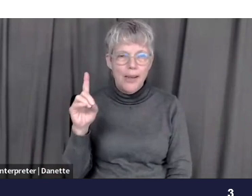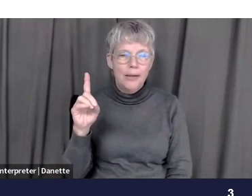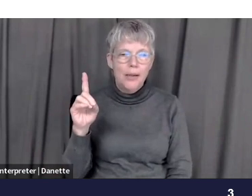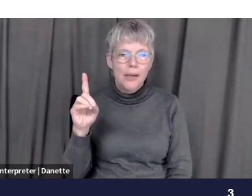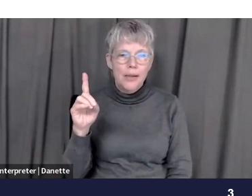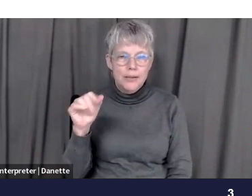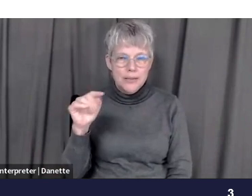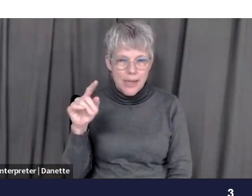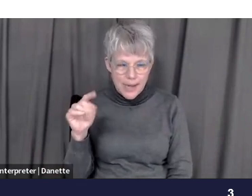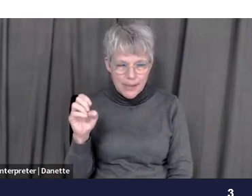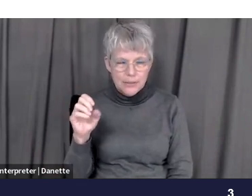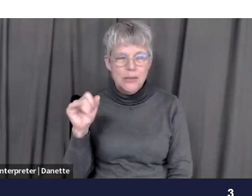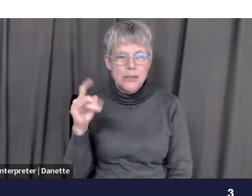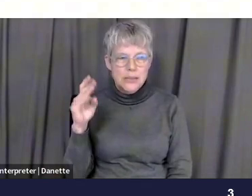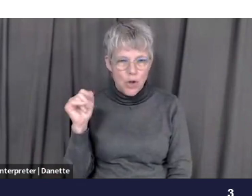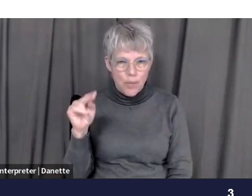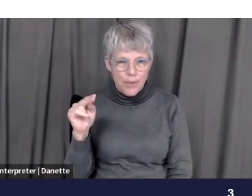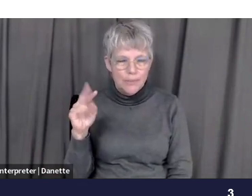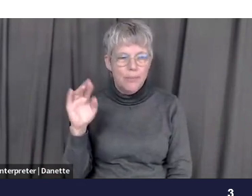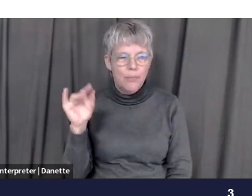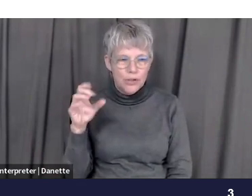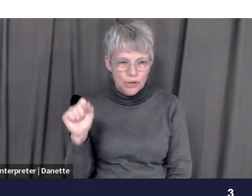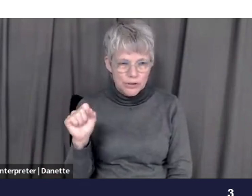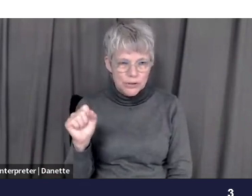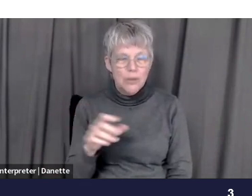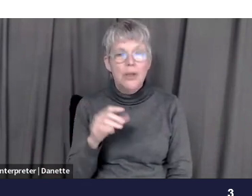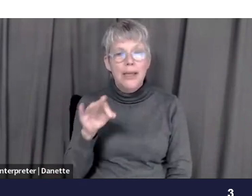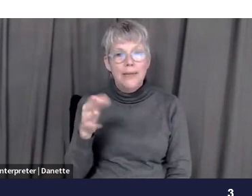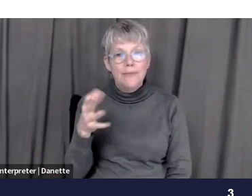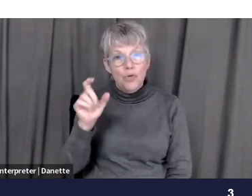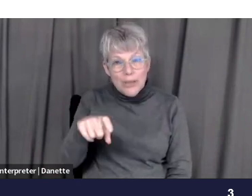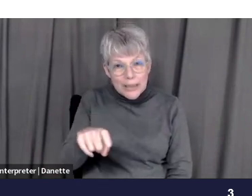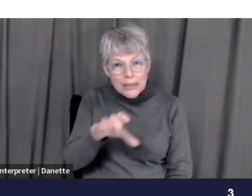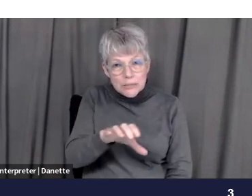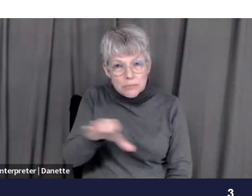For closed captioning options, select the Closed Caption feature located on your dashboard.